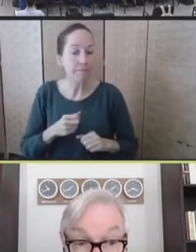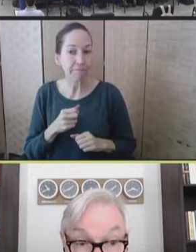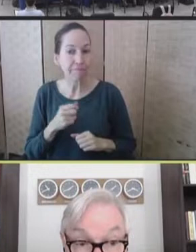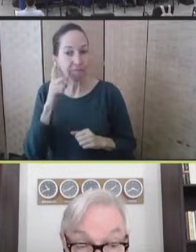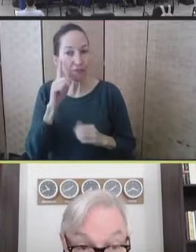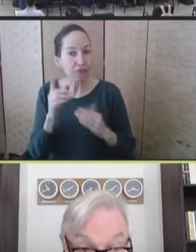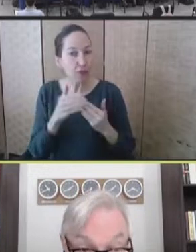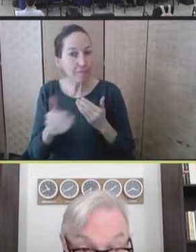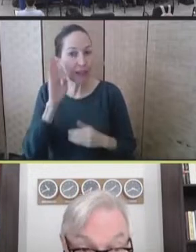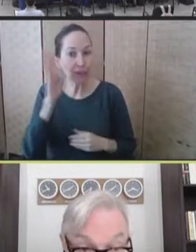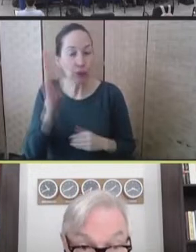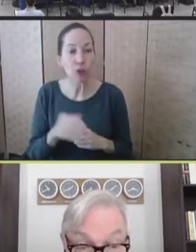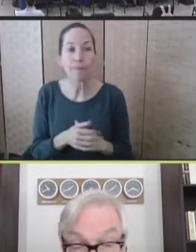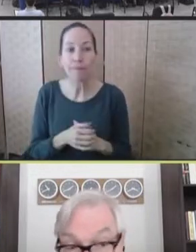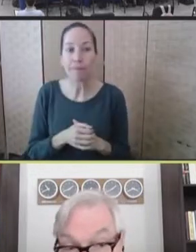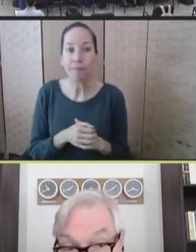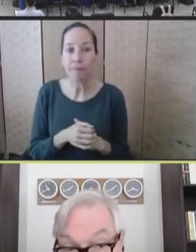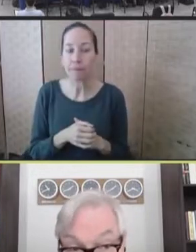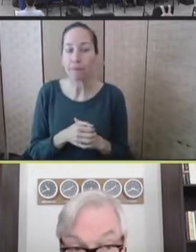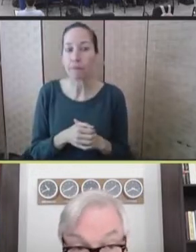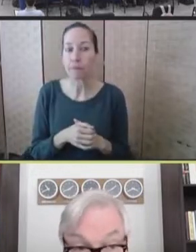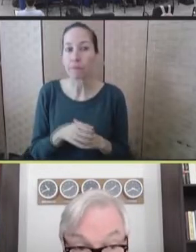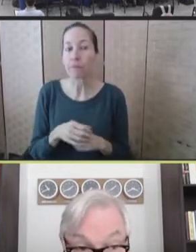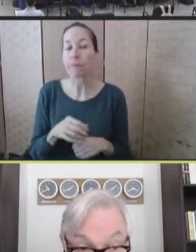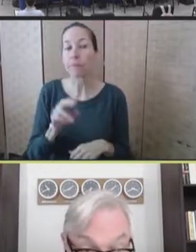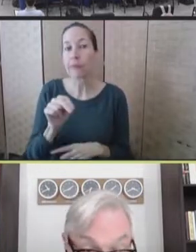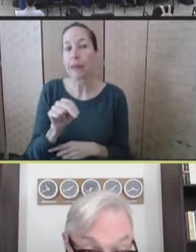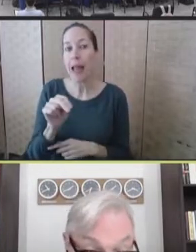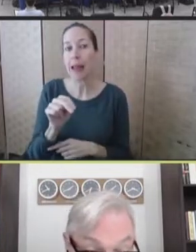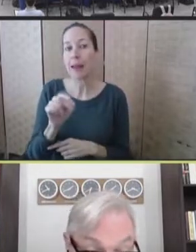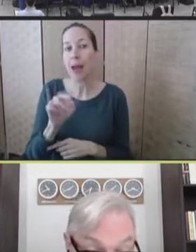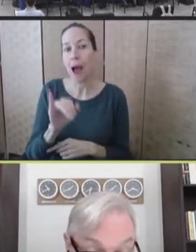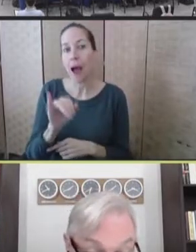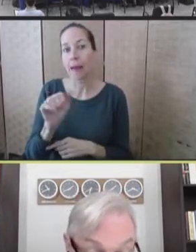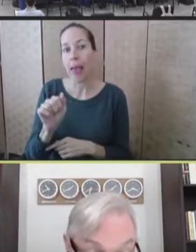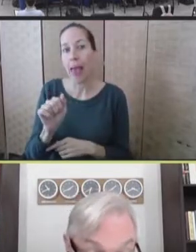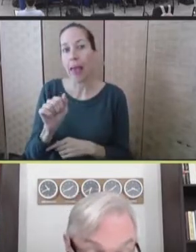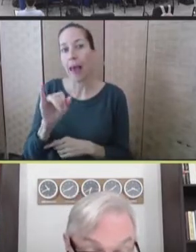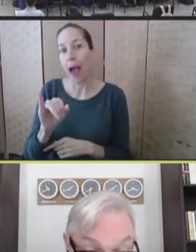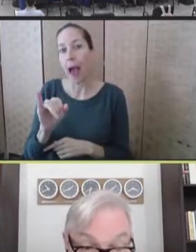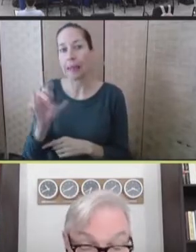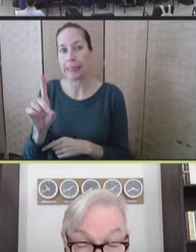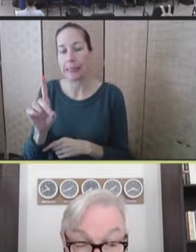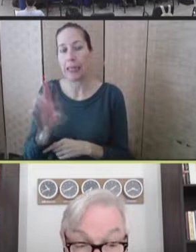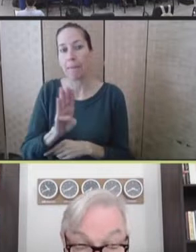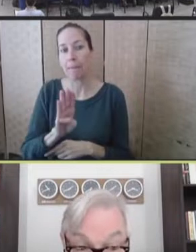One that you're going to hear about here is the NIAID, BPL-1357.